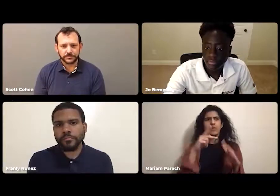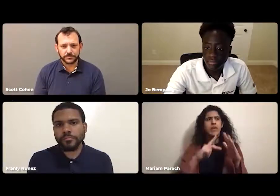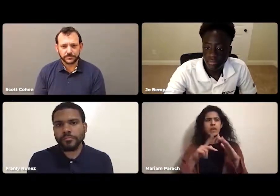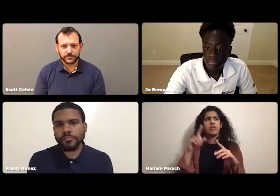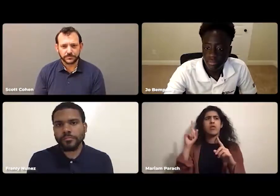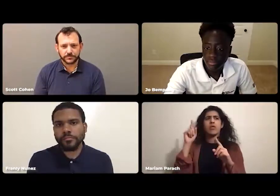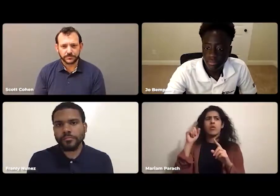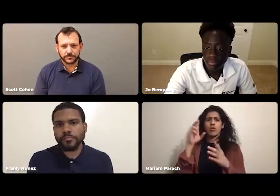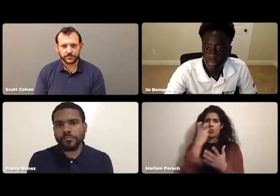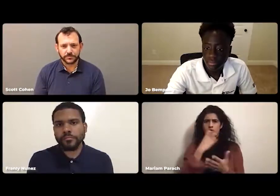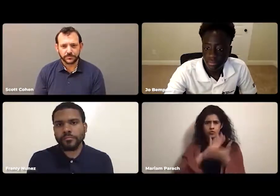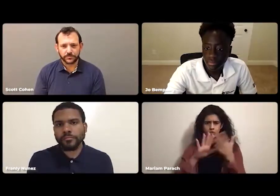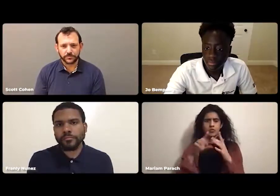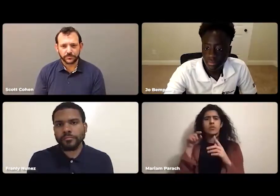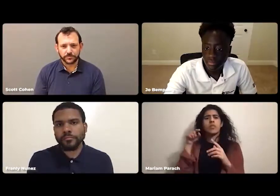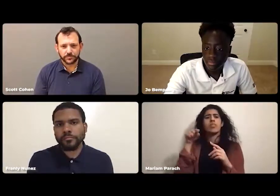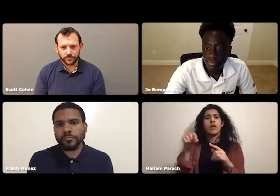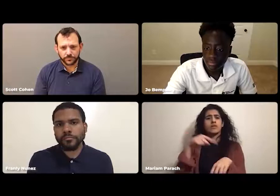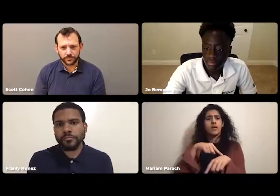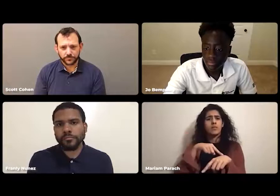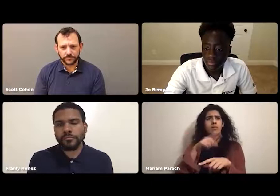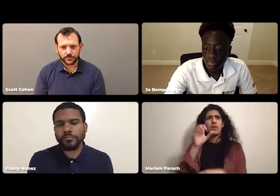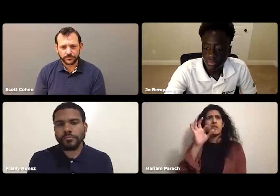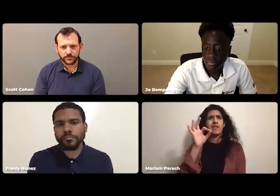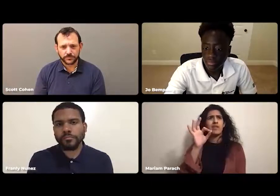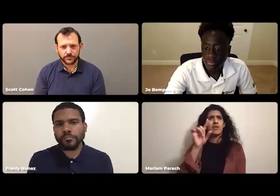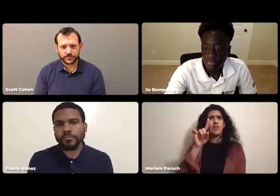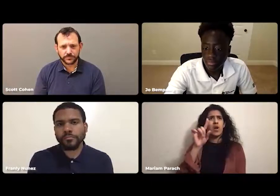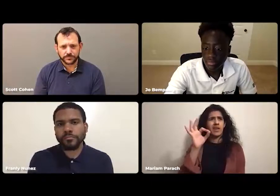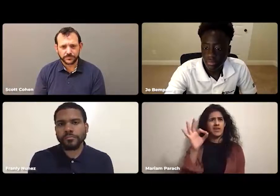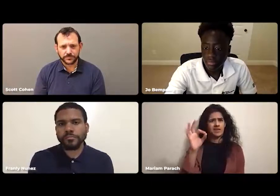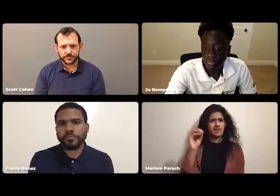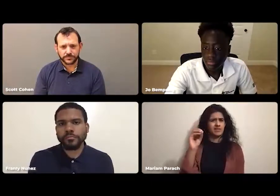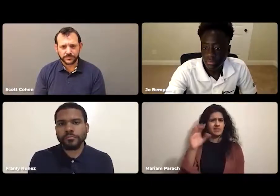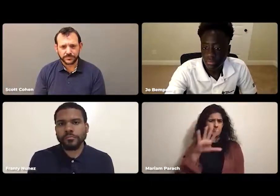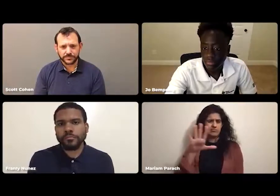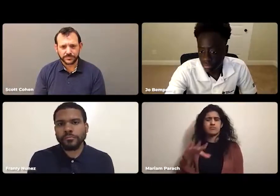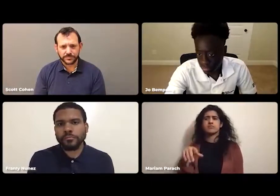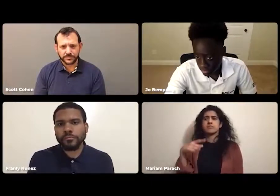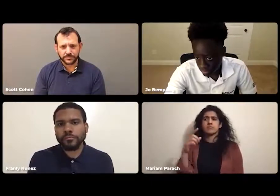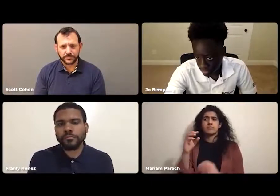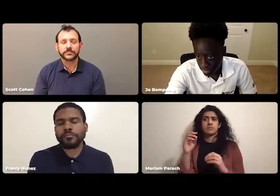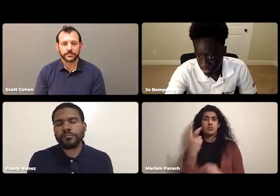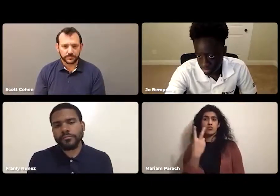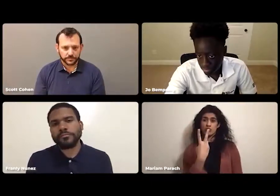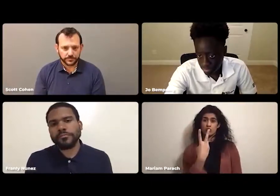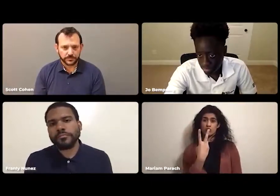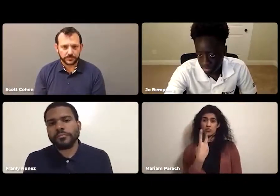highlight some things. In kindergarten, I was in an oral program. It was around 1990.